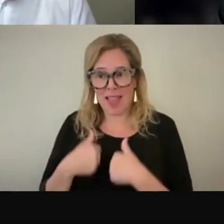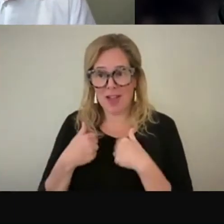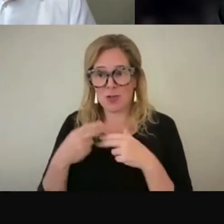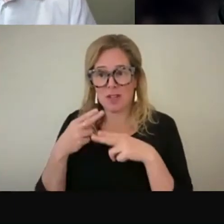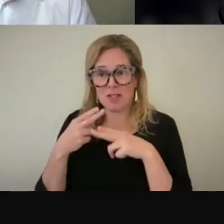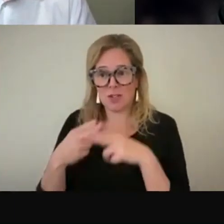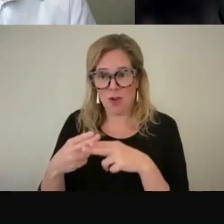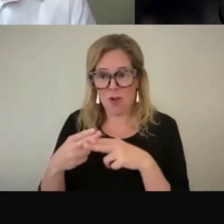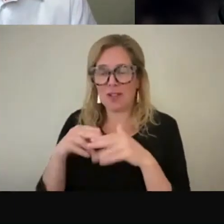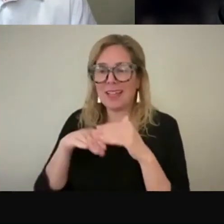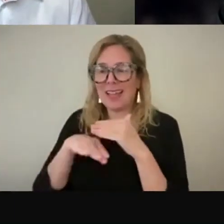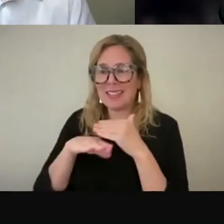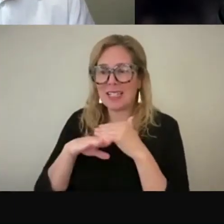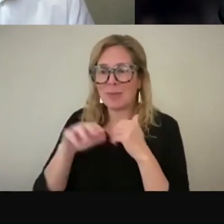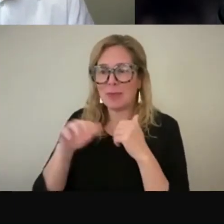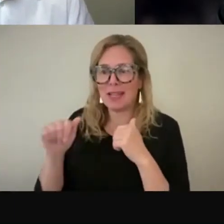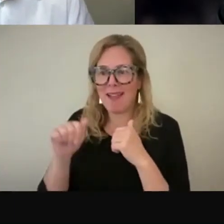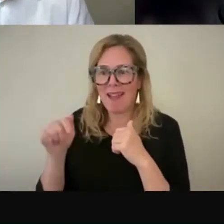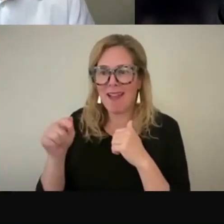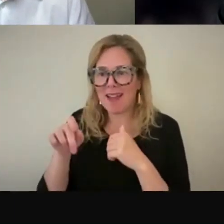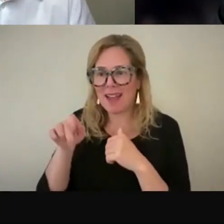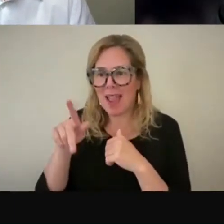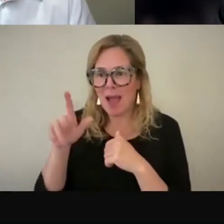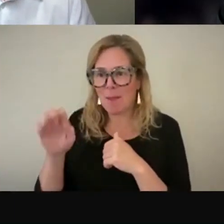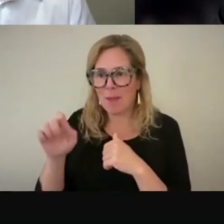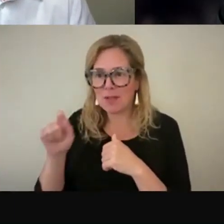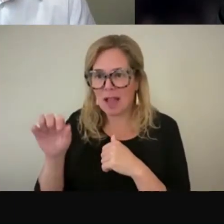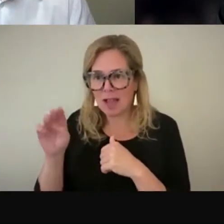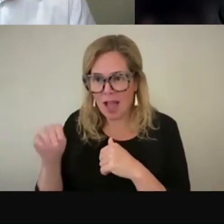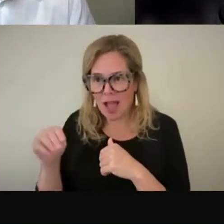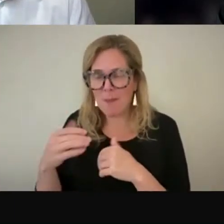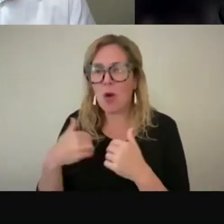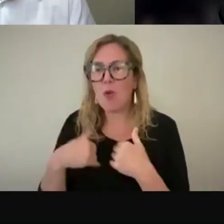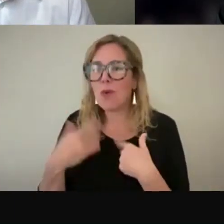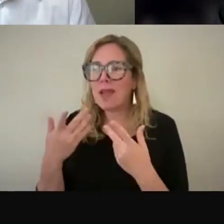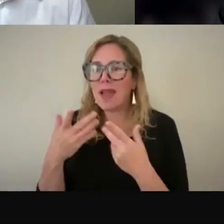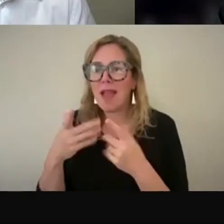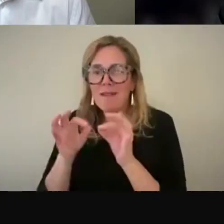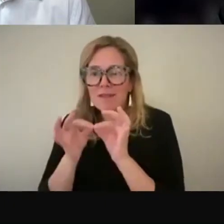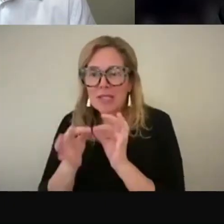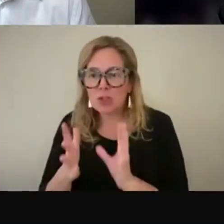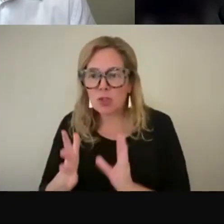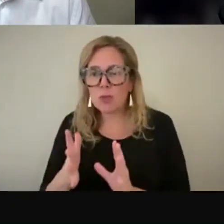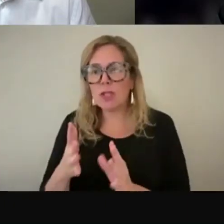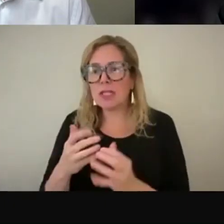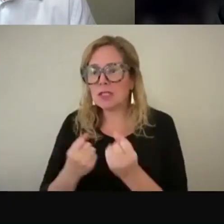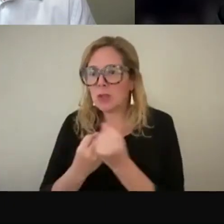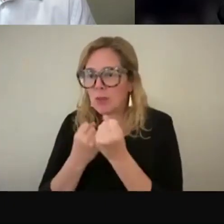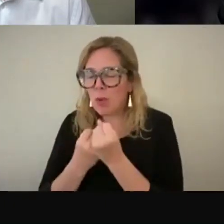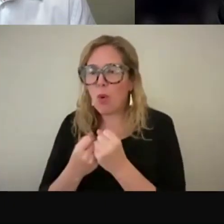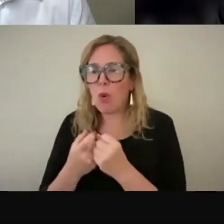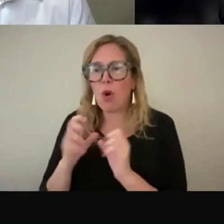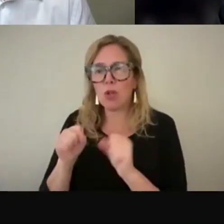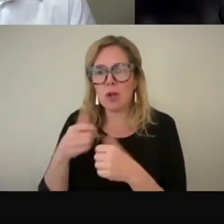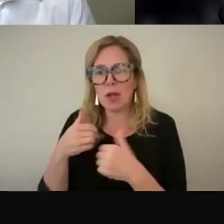And there's multiple modalities, including sign language support and telephone services and otherwise, where you can make specific requests for development or things that you'd